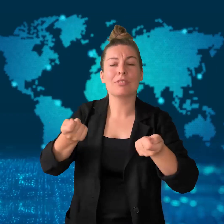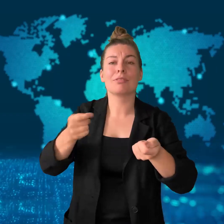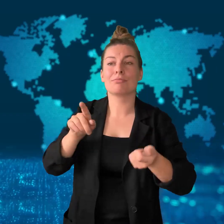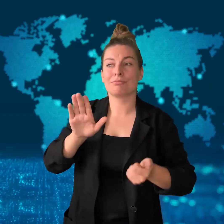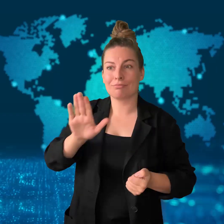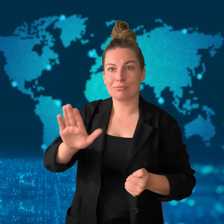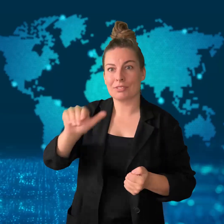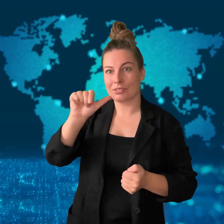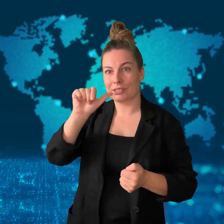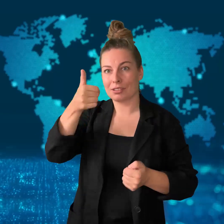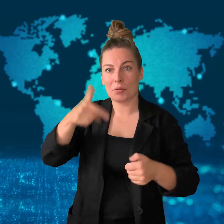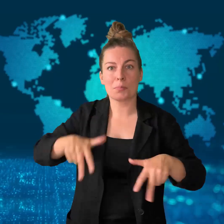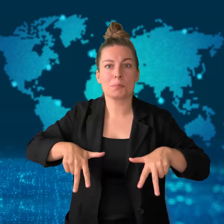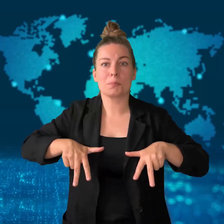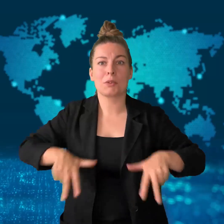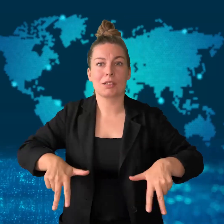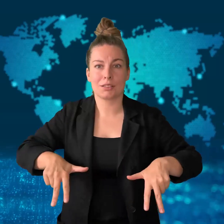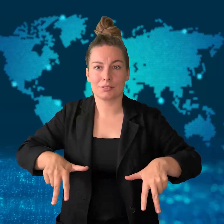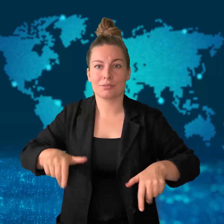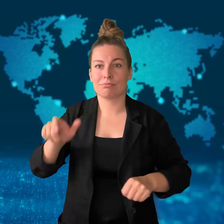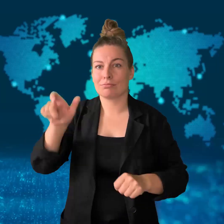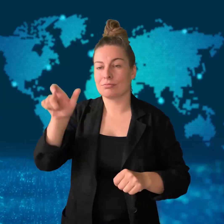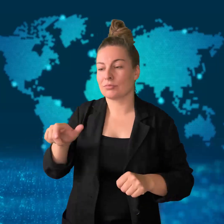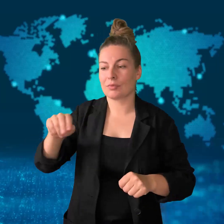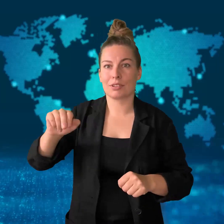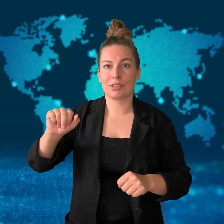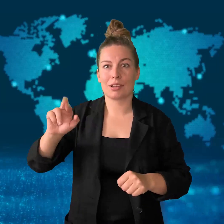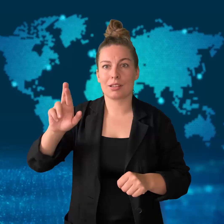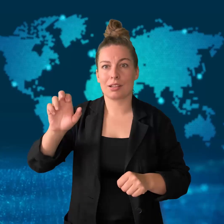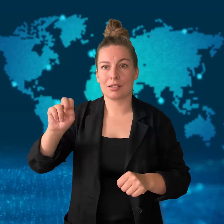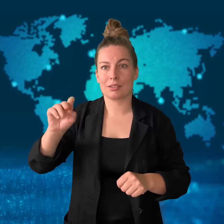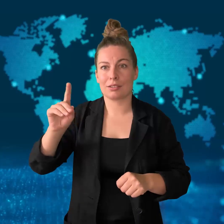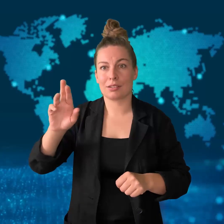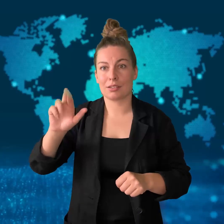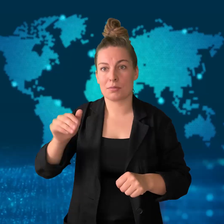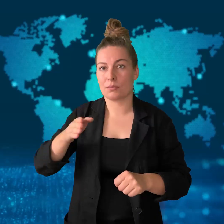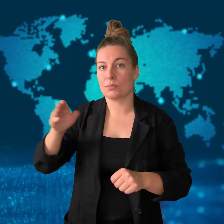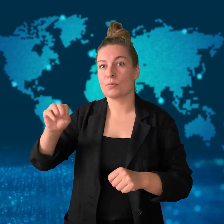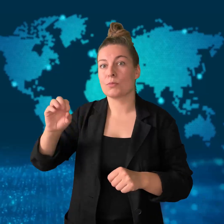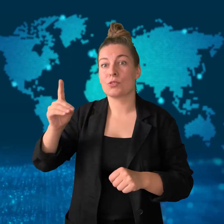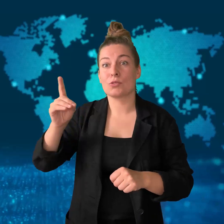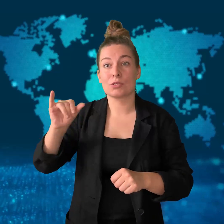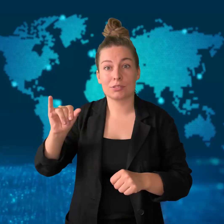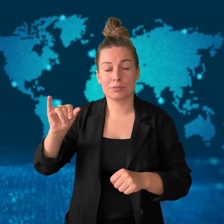by Narendra Modi, the country's Prime Minister.